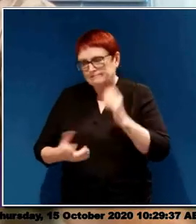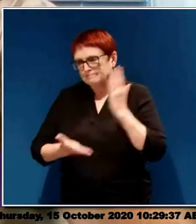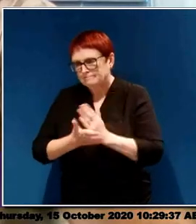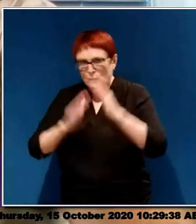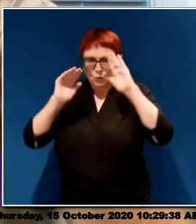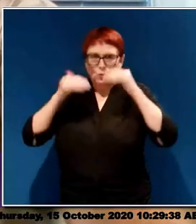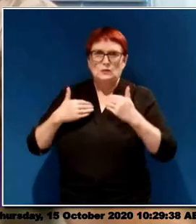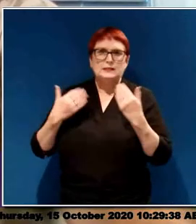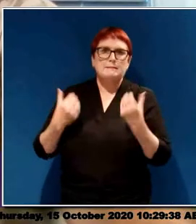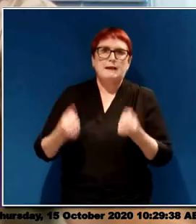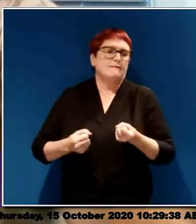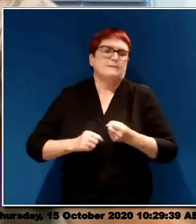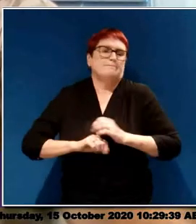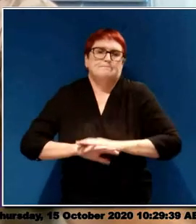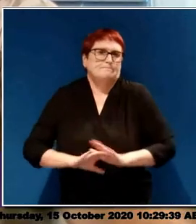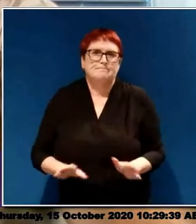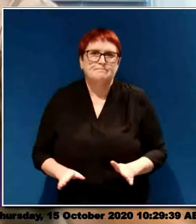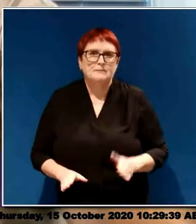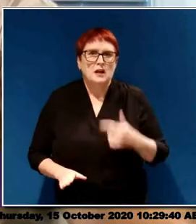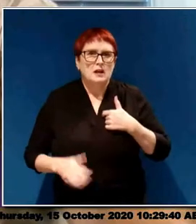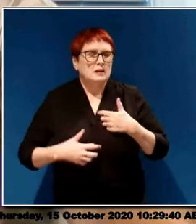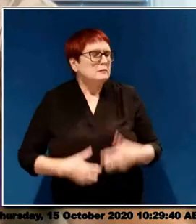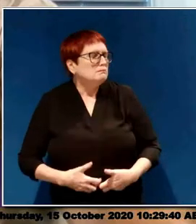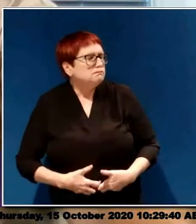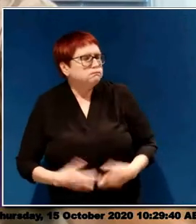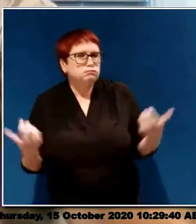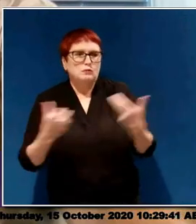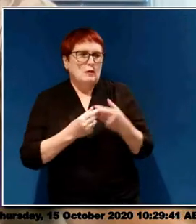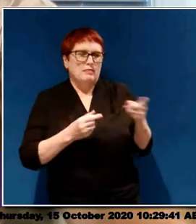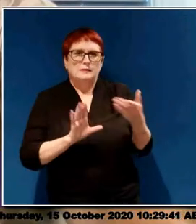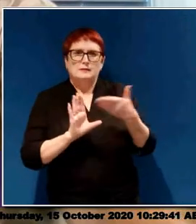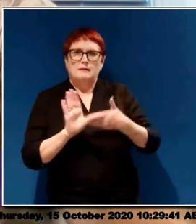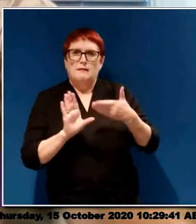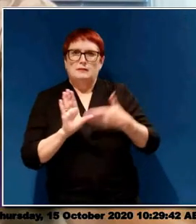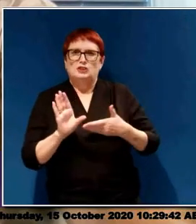really angry with her because I felt like that she'd taken away